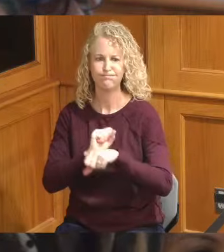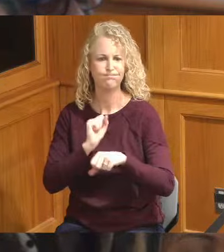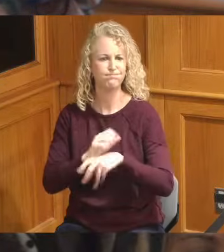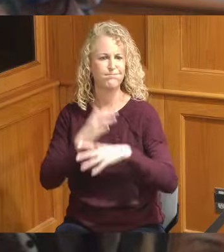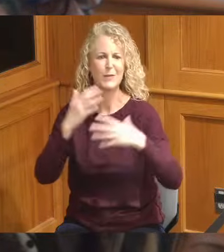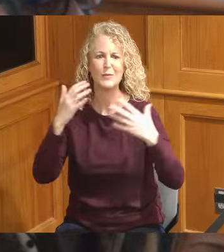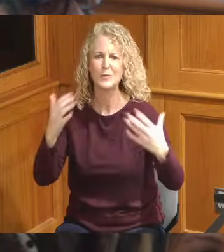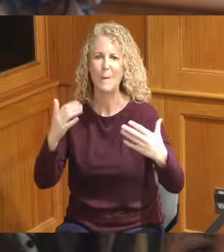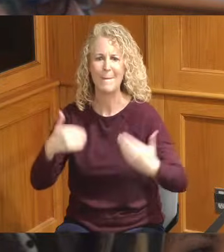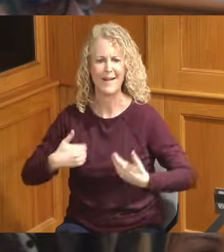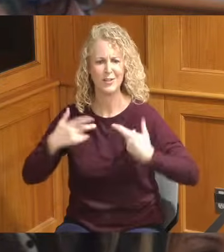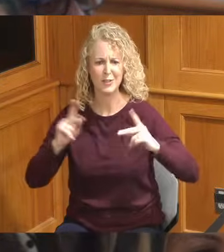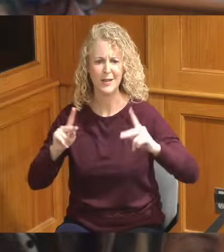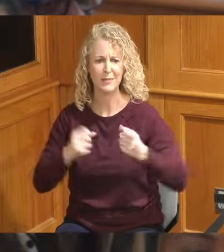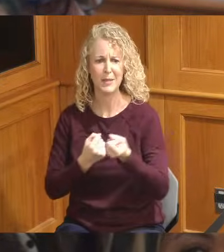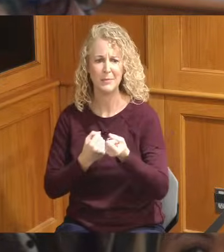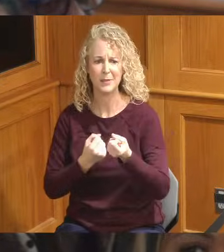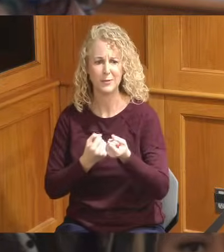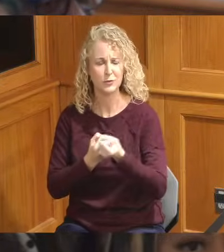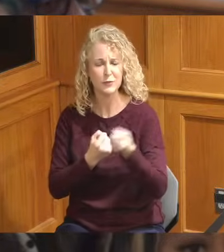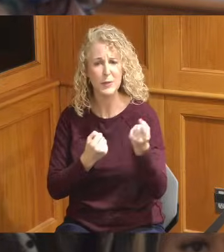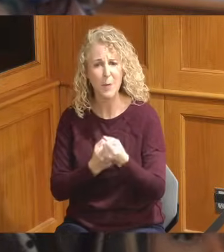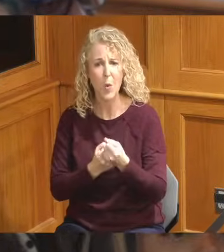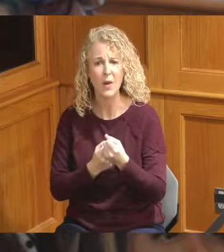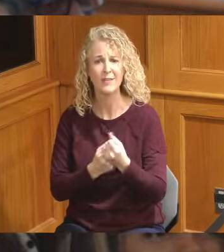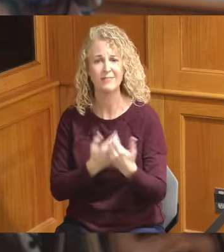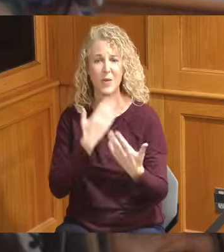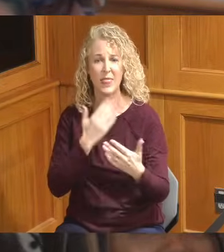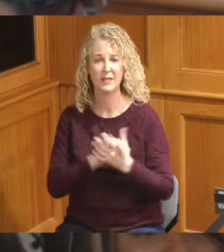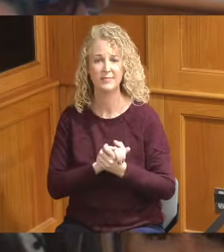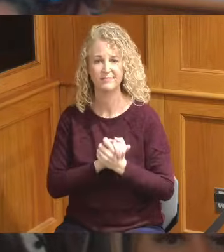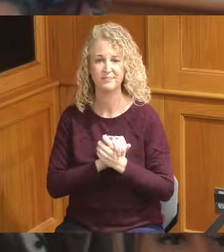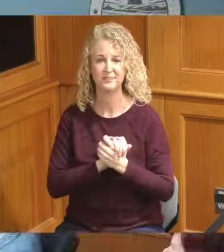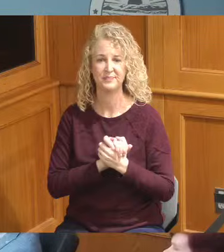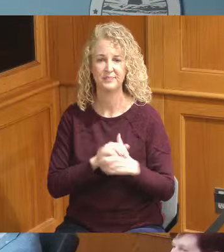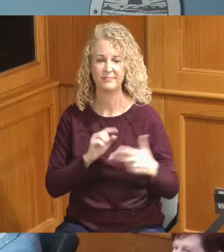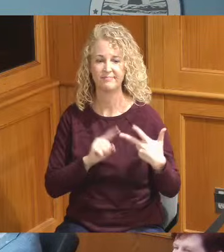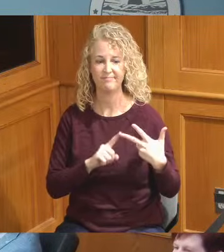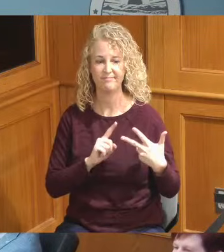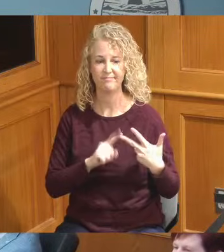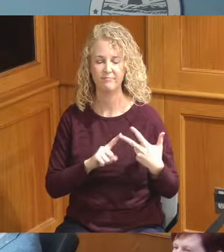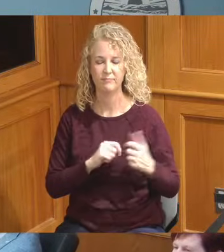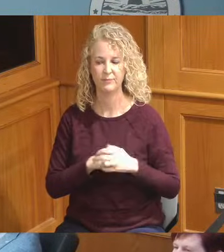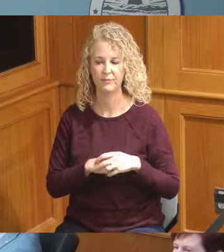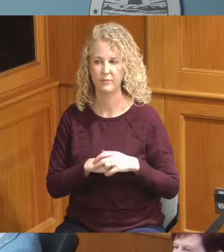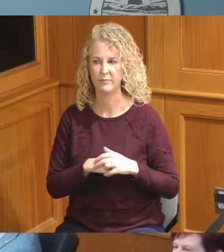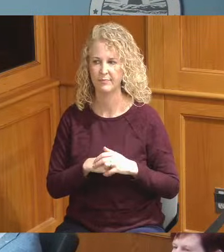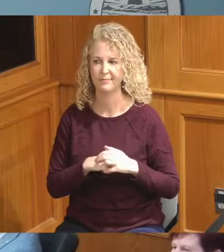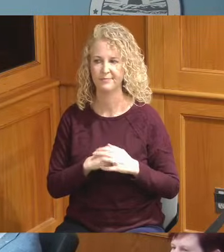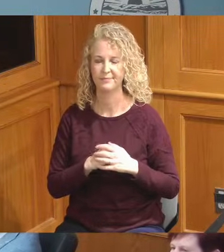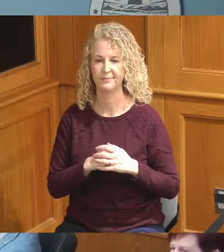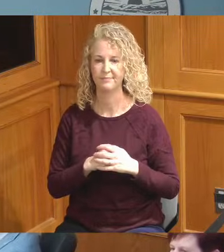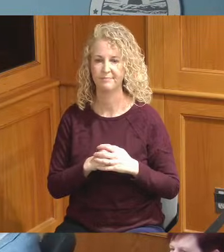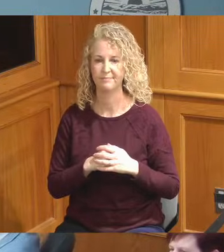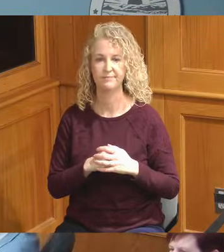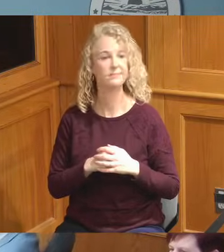people. Your legacy will continue to live on. Congratulations. Thank you, Commissioner.